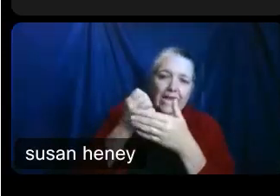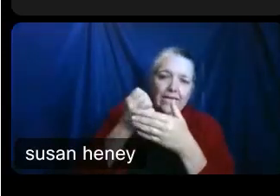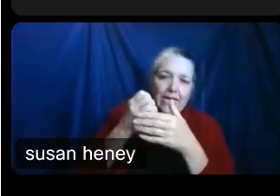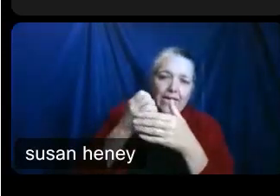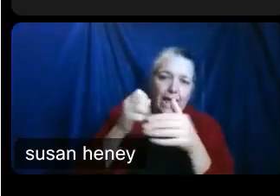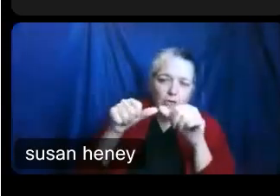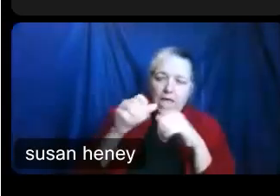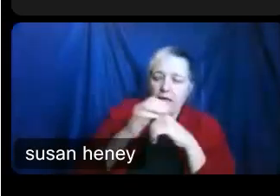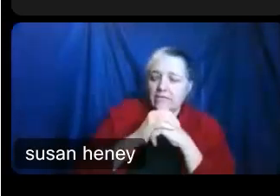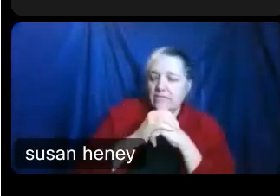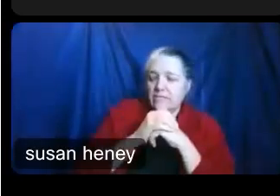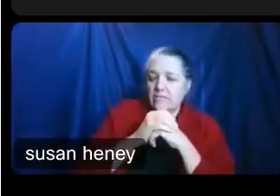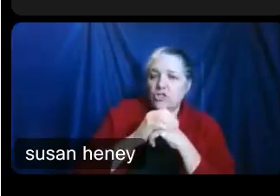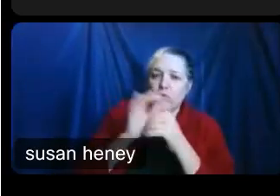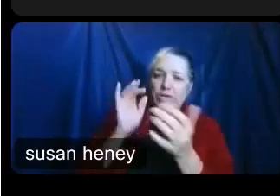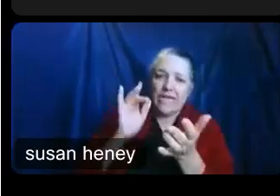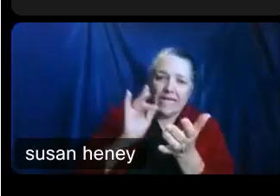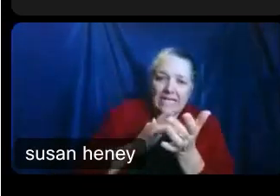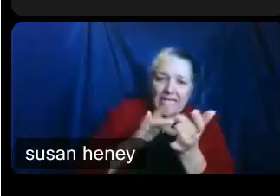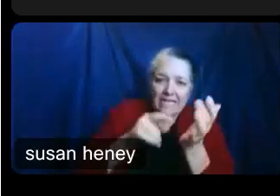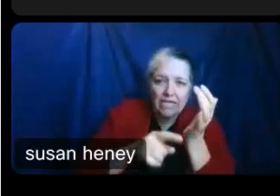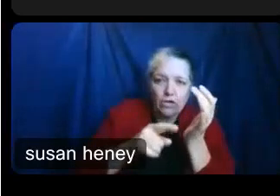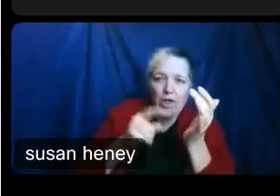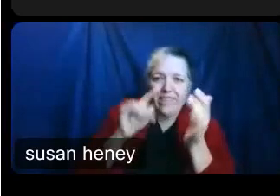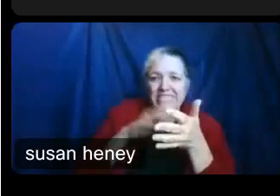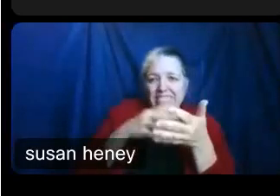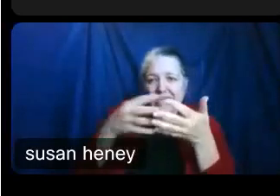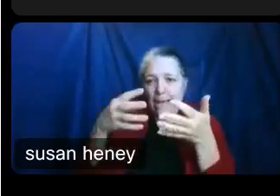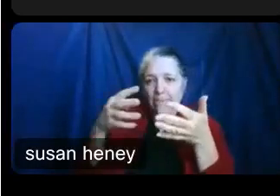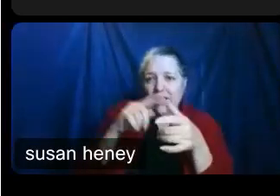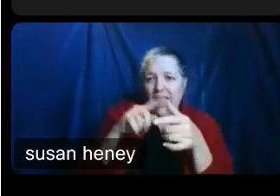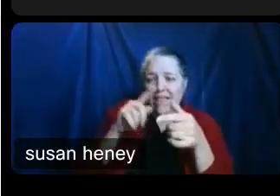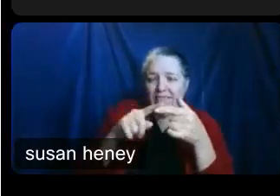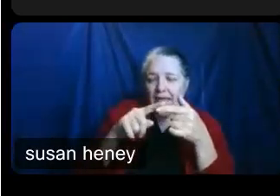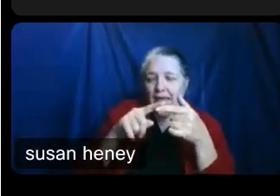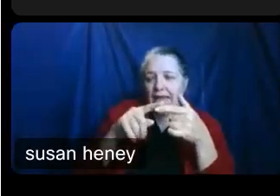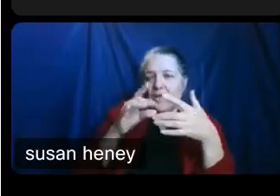to click on this specific table title and then it will take you to the table that will